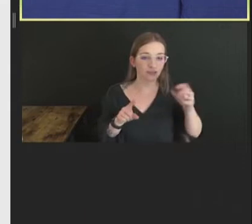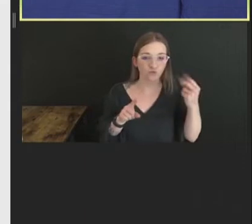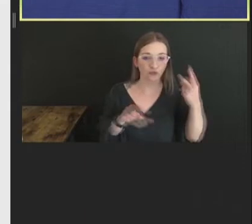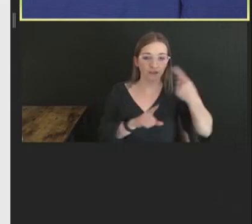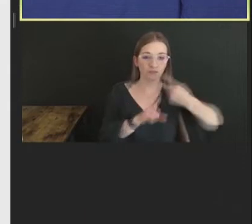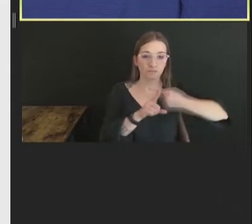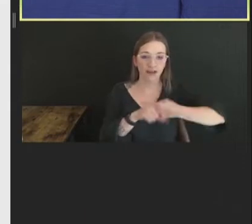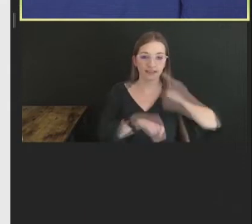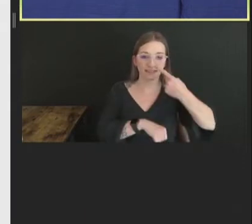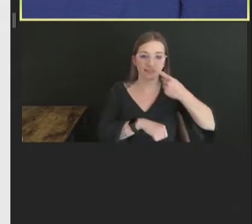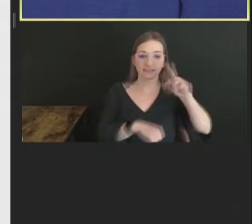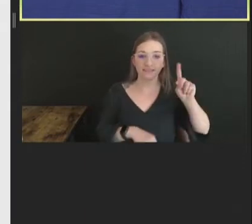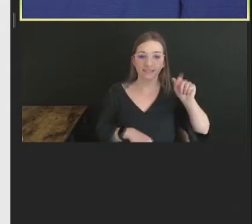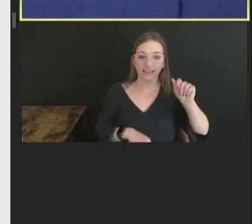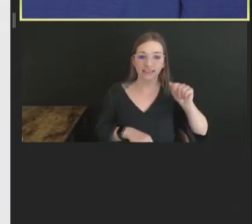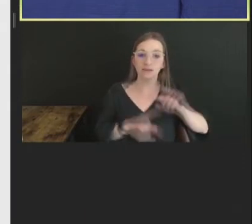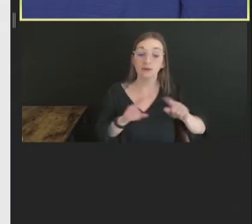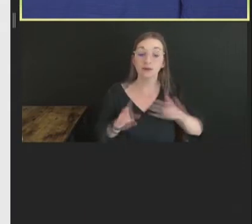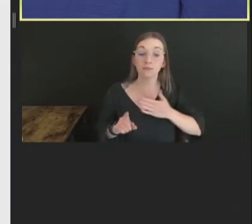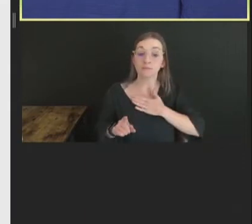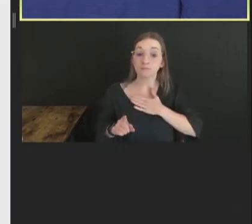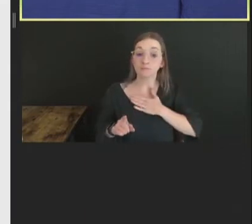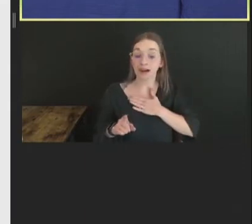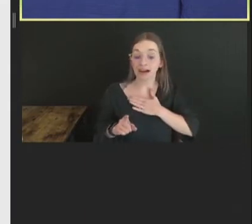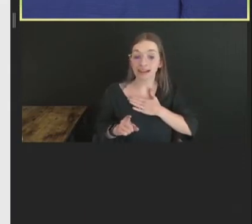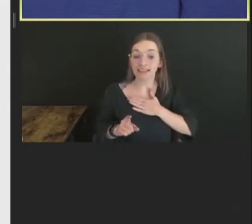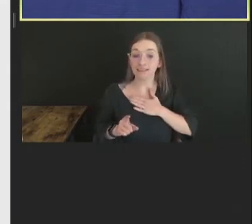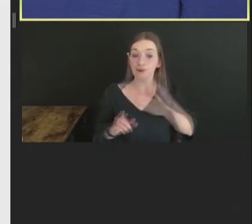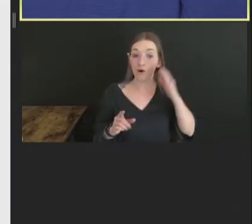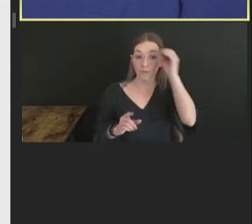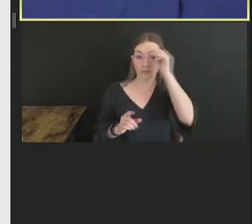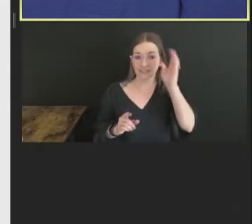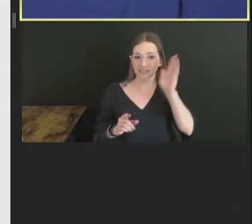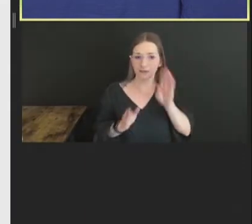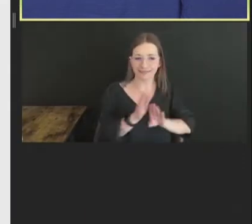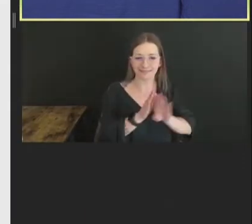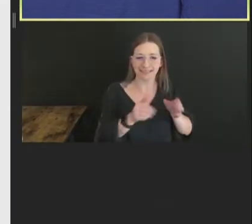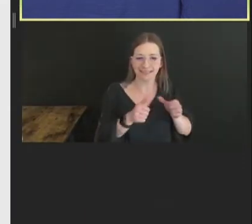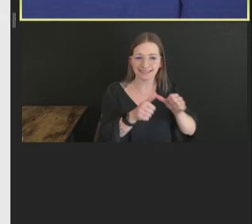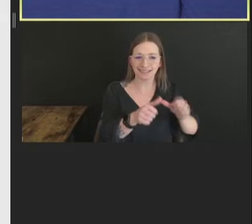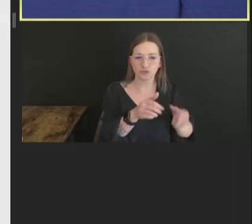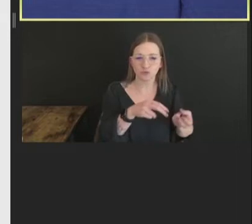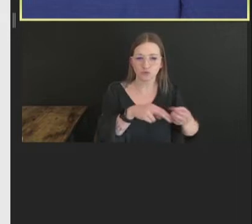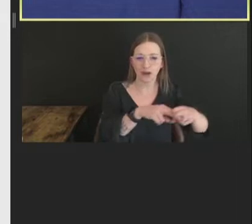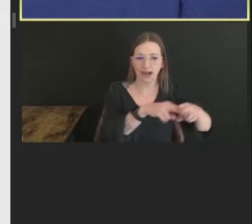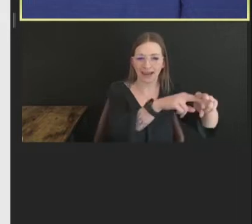that's only against the ancestral strain, but those are pretty remarkably high titers. It